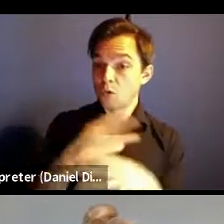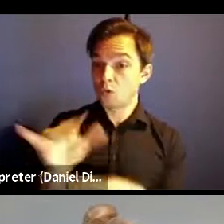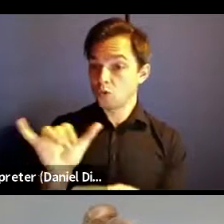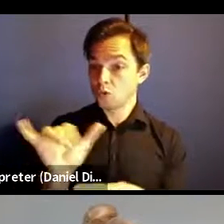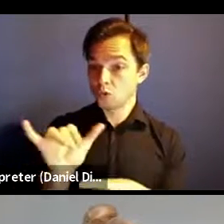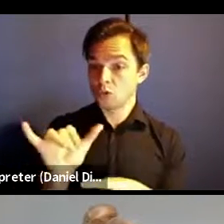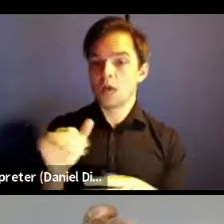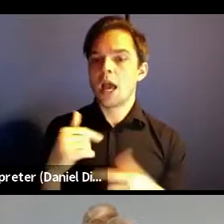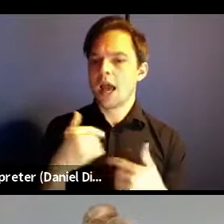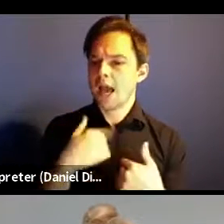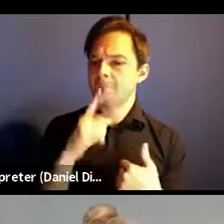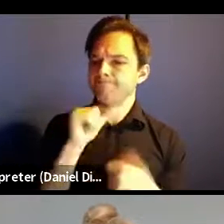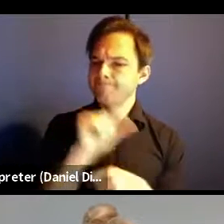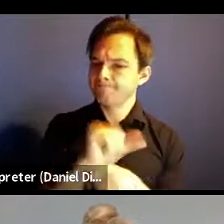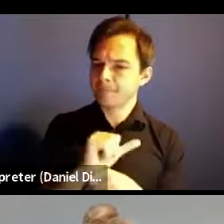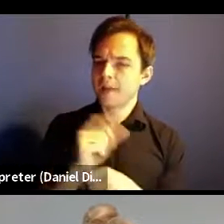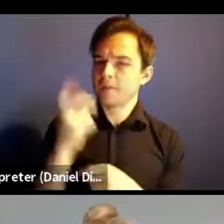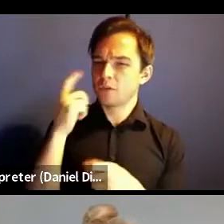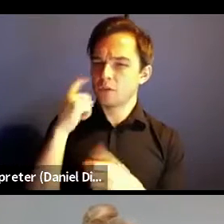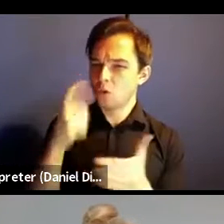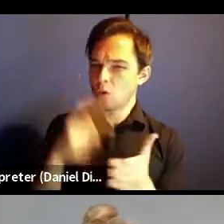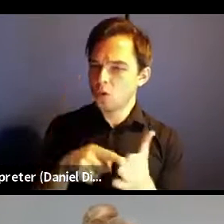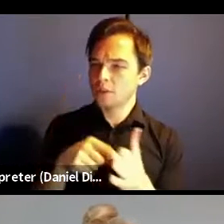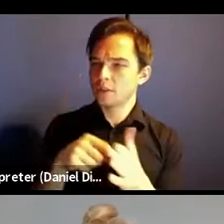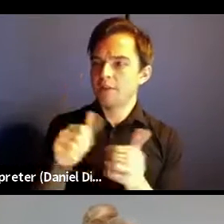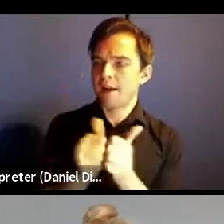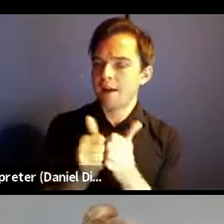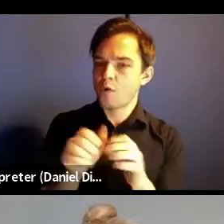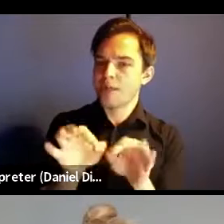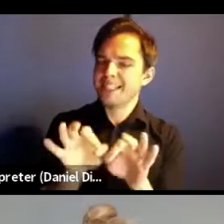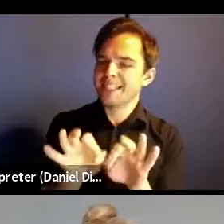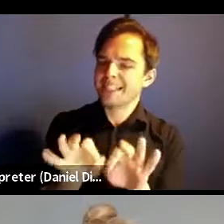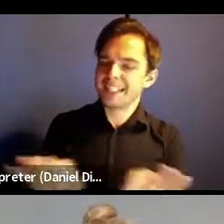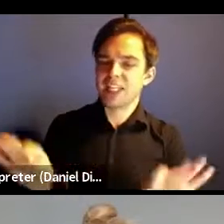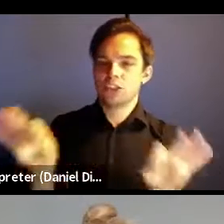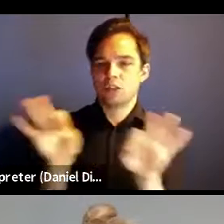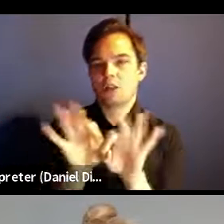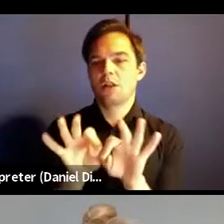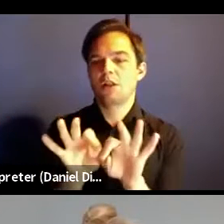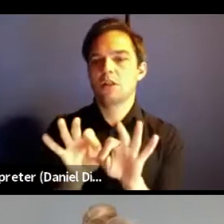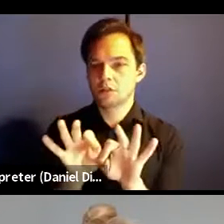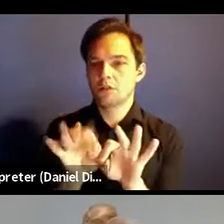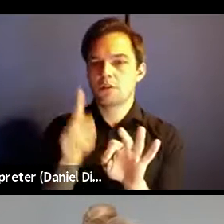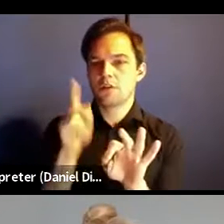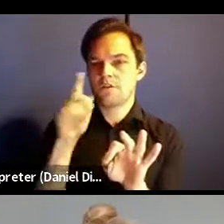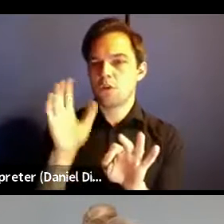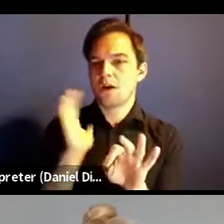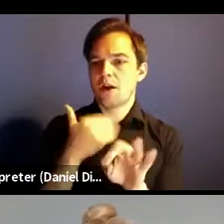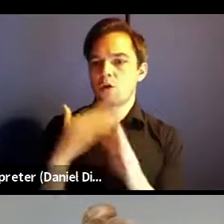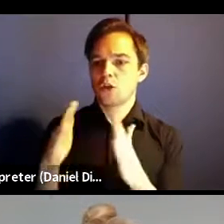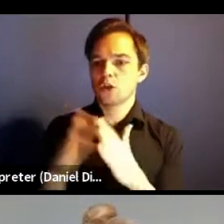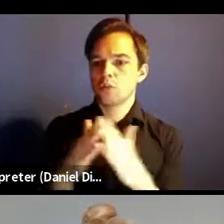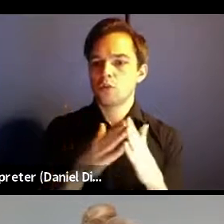I've really seen how essential it is for our community to be involved.